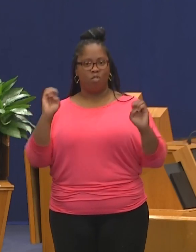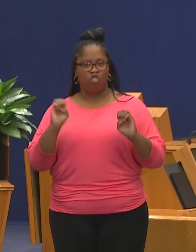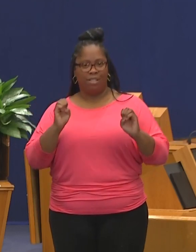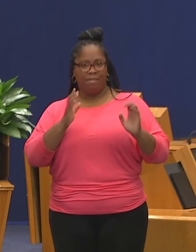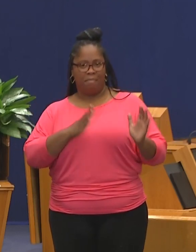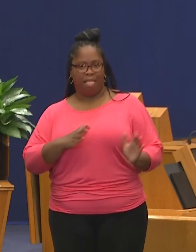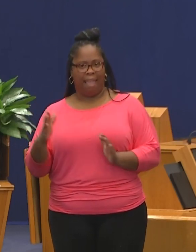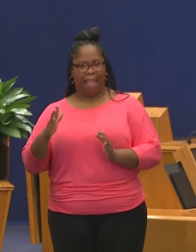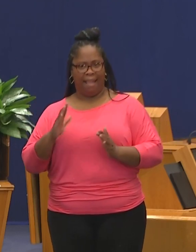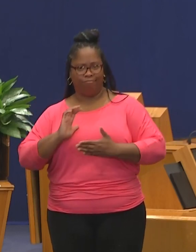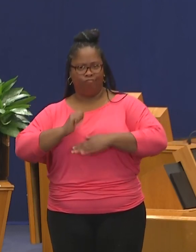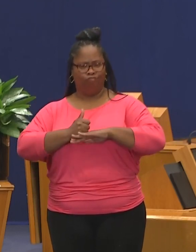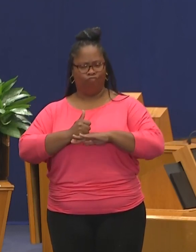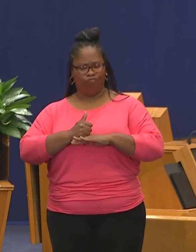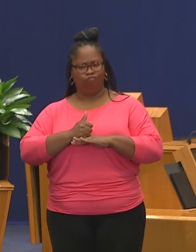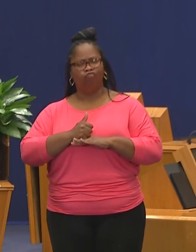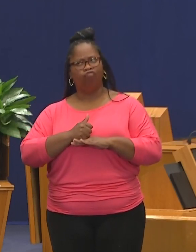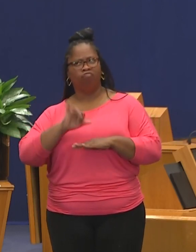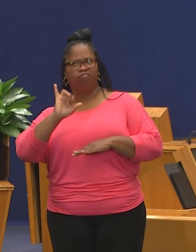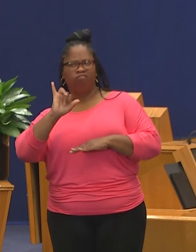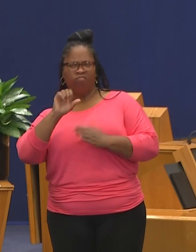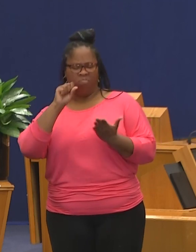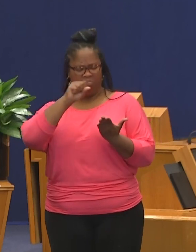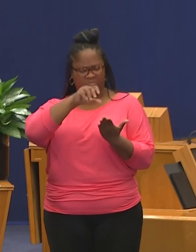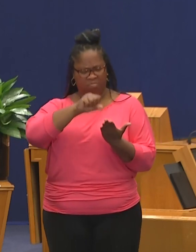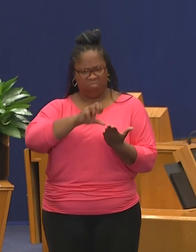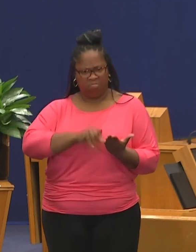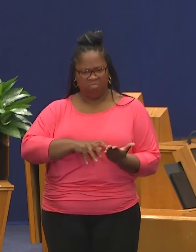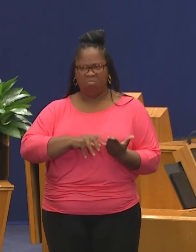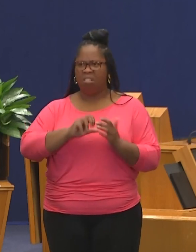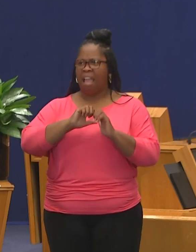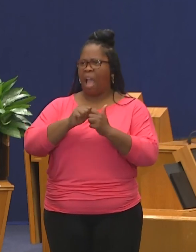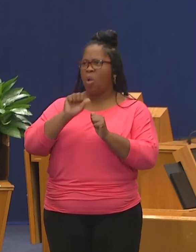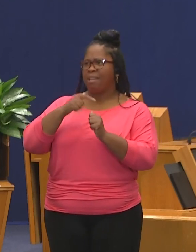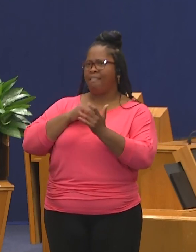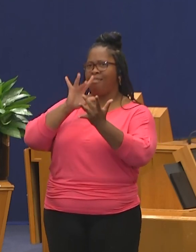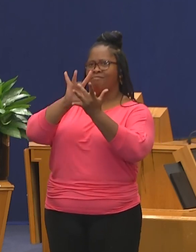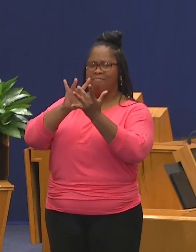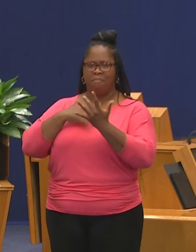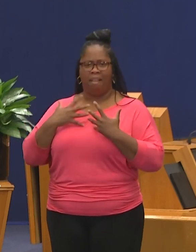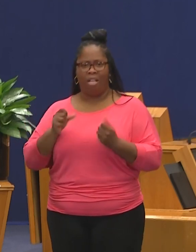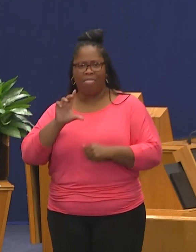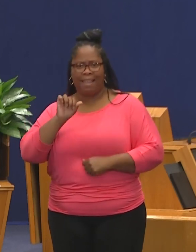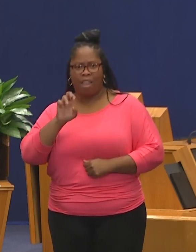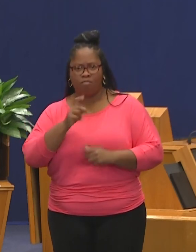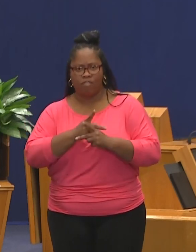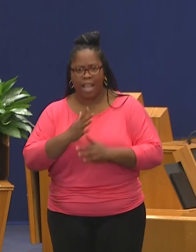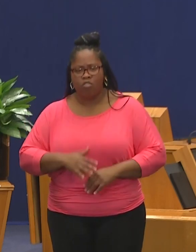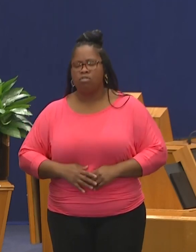DAYS. THIS INCLUDES HAVING A PERSONAL EMERGENCY PLAN THATES GIVES OUT -- THAT WRITES DOWN THE